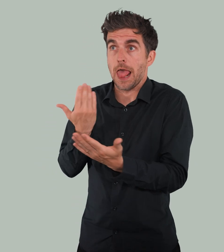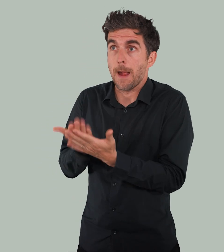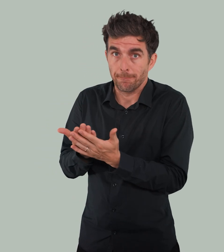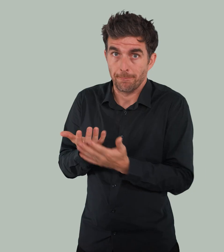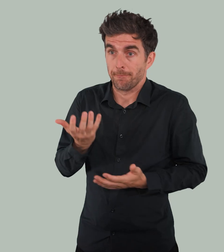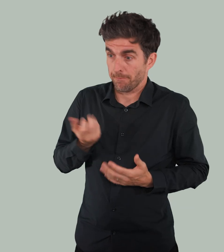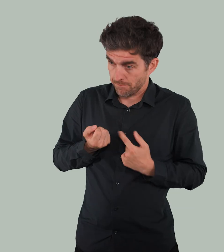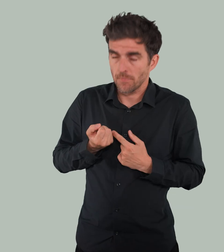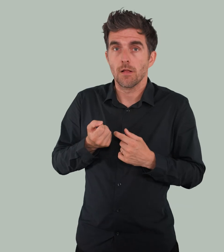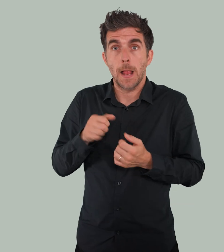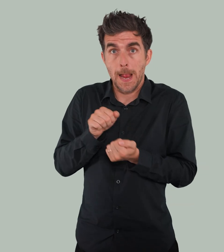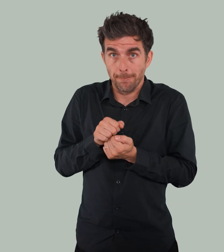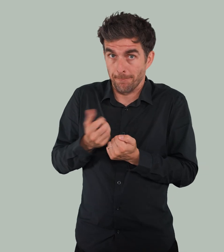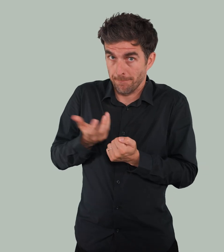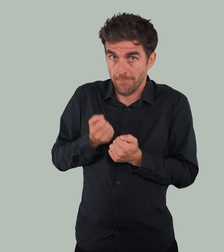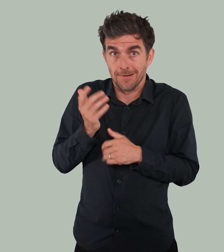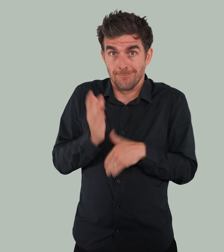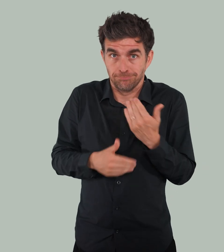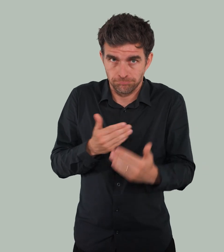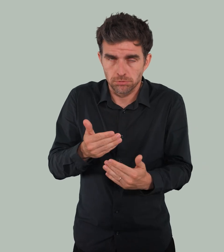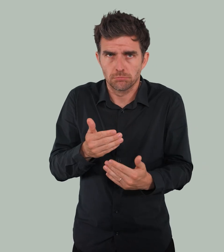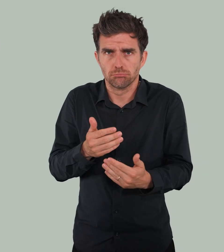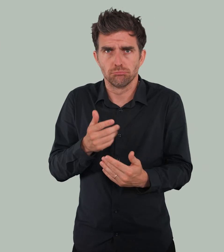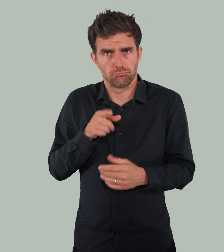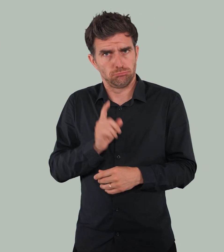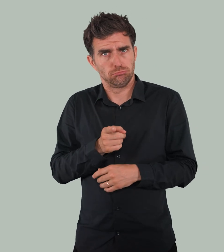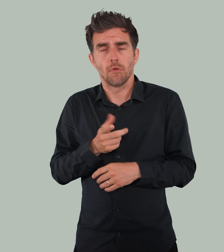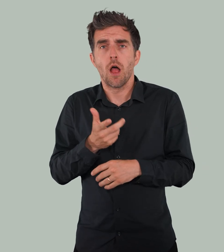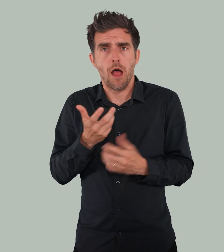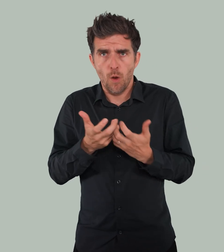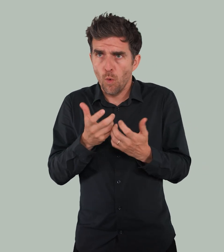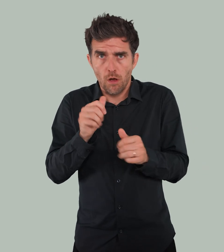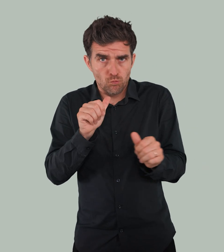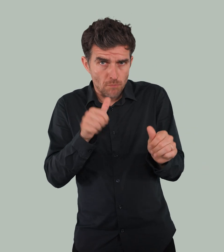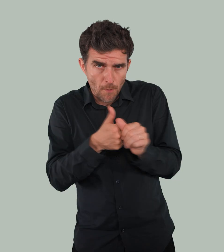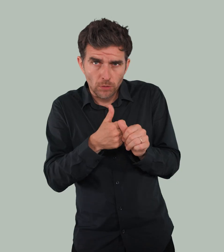the process of claiming and maintaining PIP, and aspects of how support